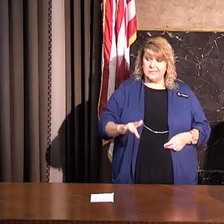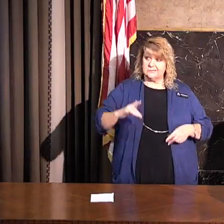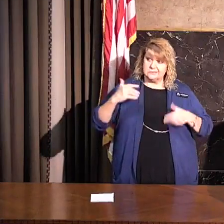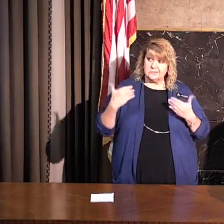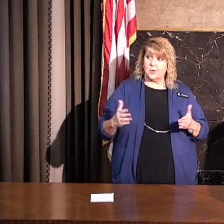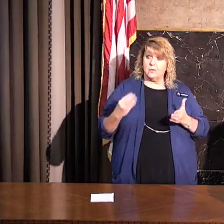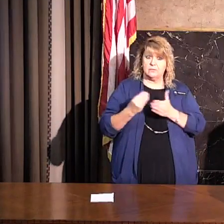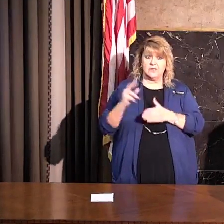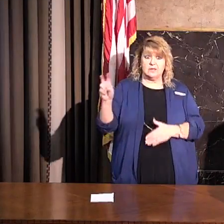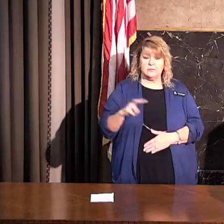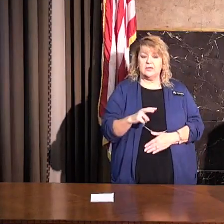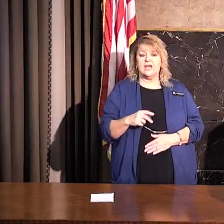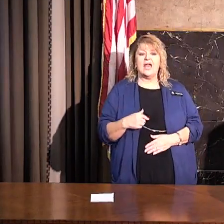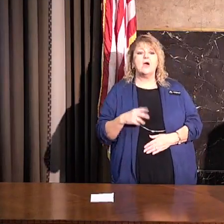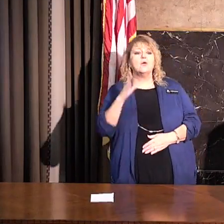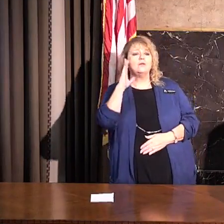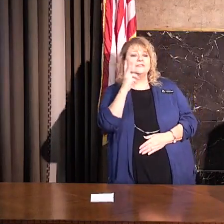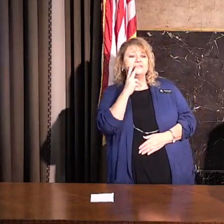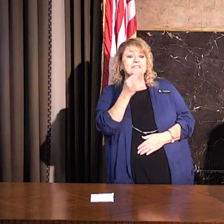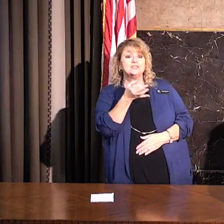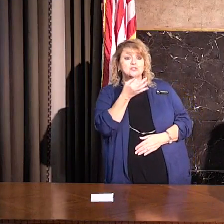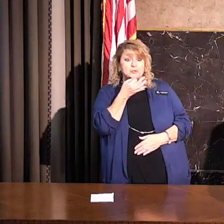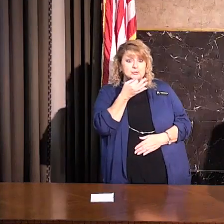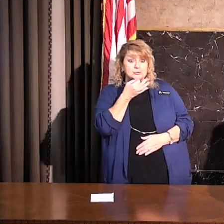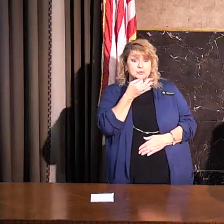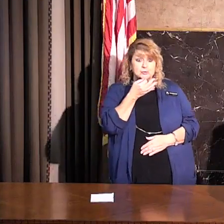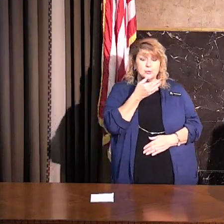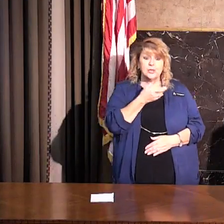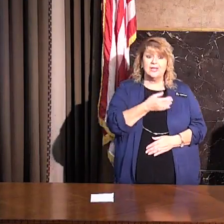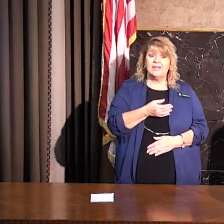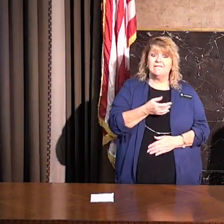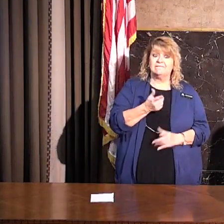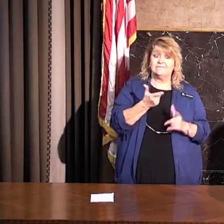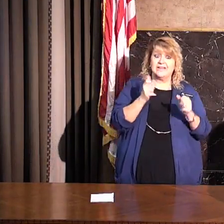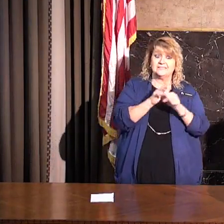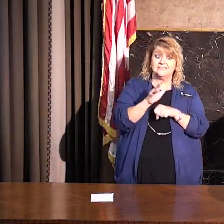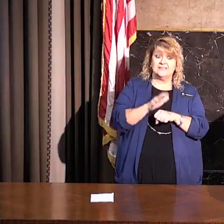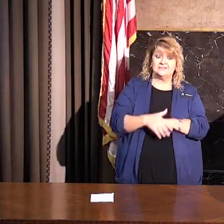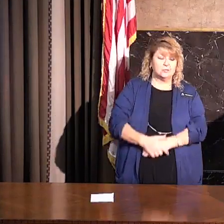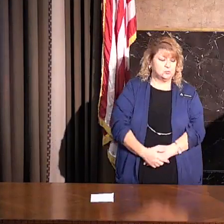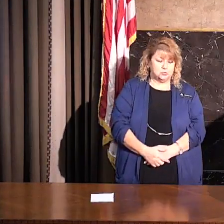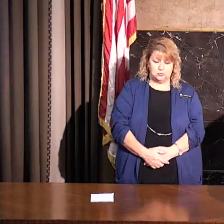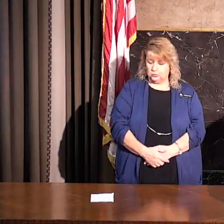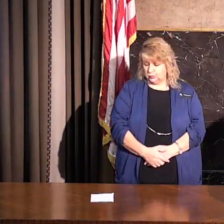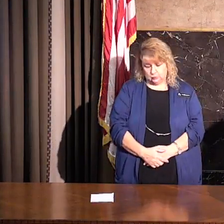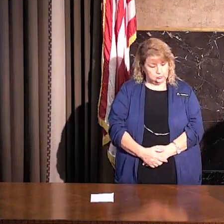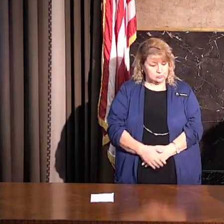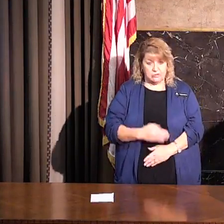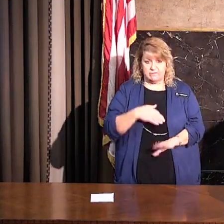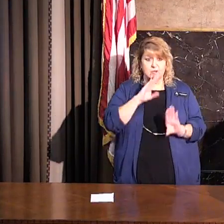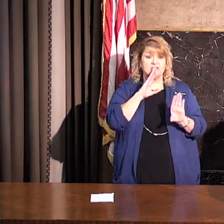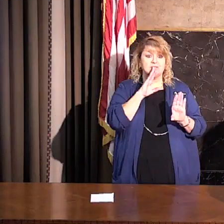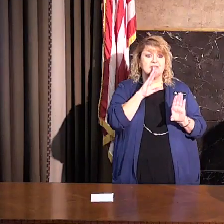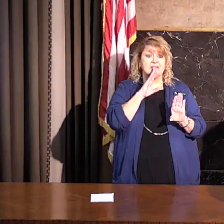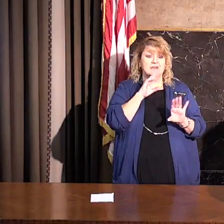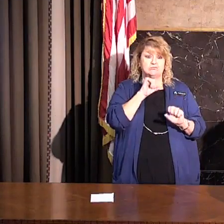we're going to see that soon not soon enough. Uh it it has been frustrating for everyone